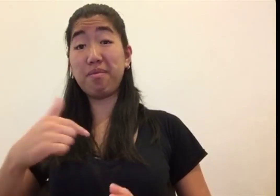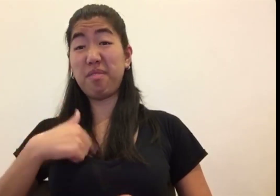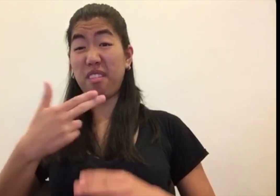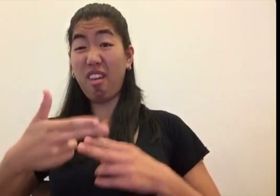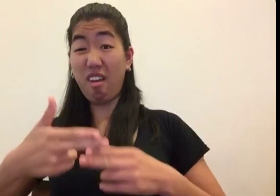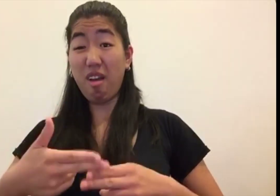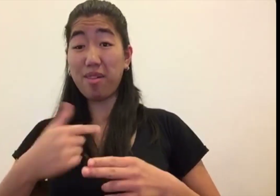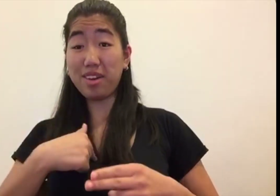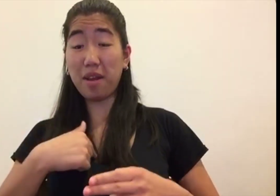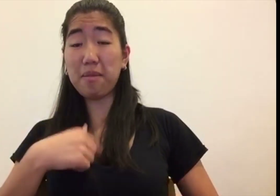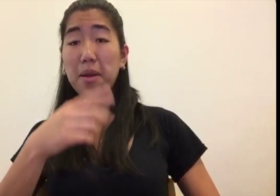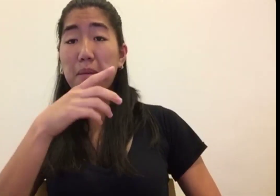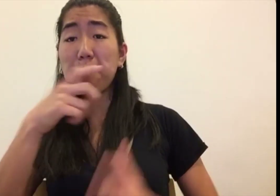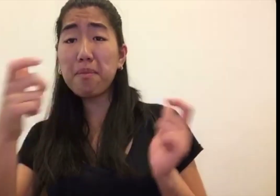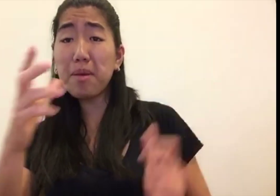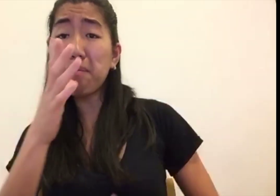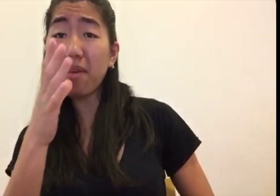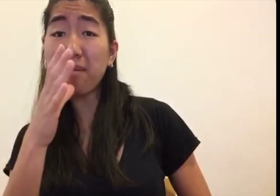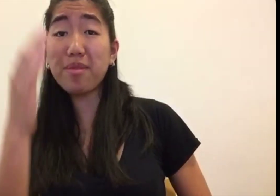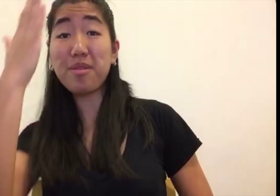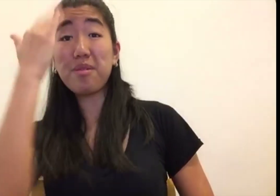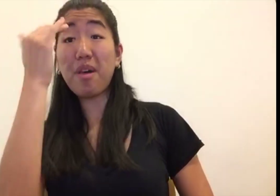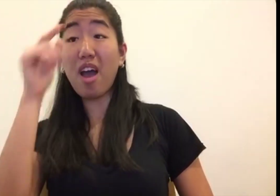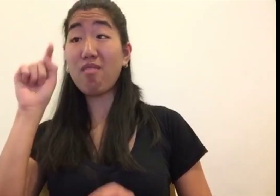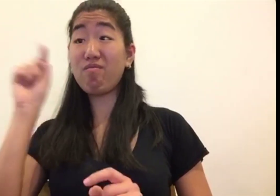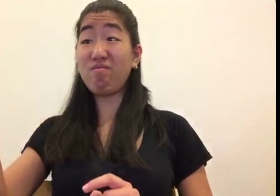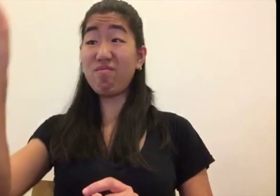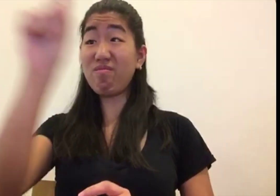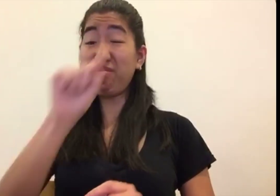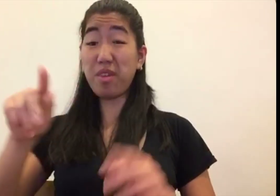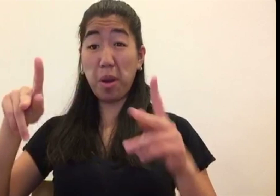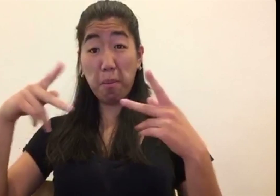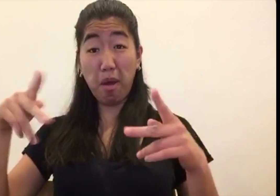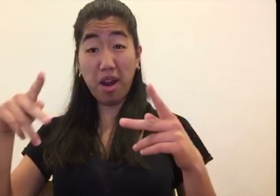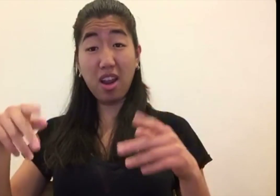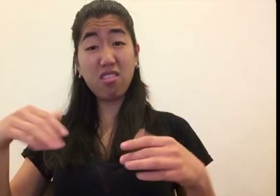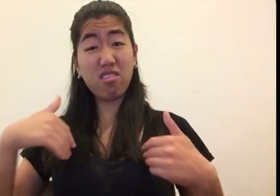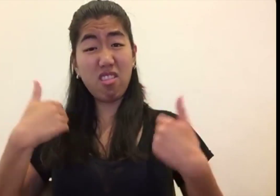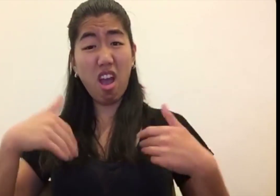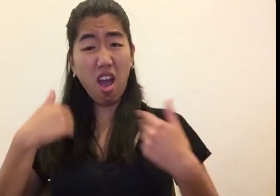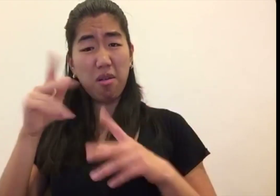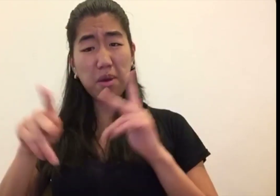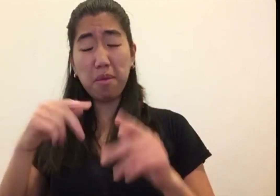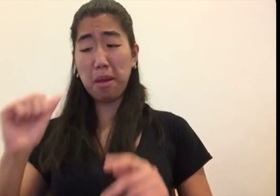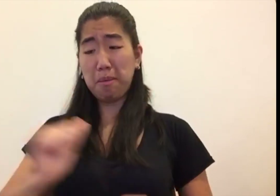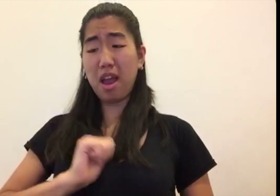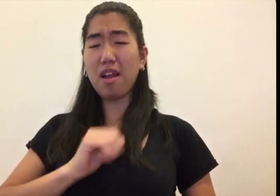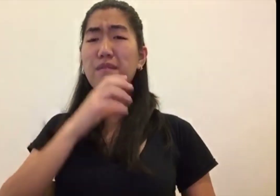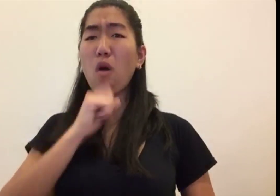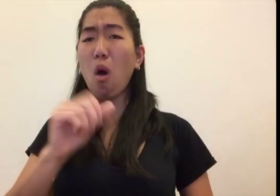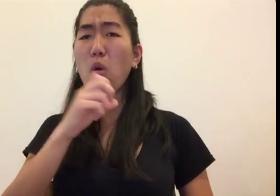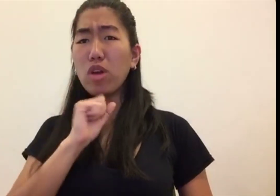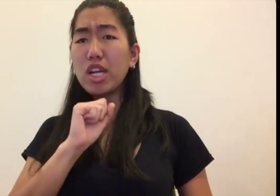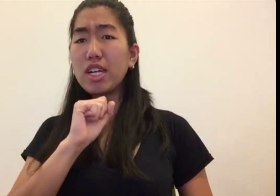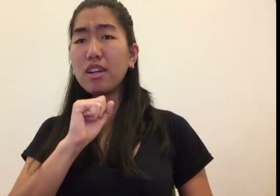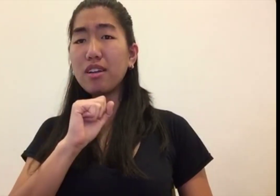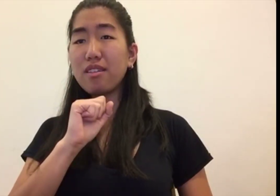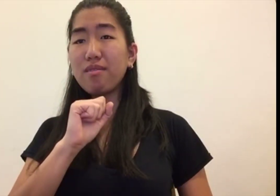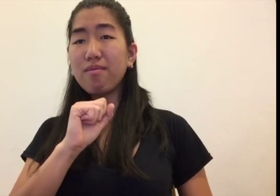I called myself “big mama”, because I knew I’d be the oldest one there.